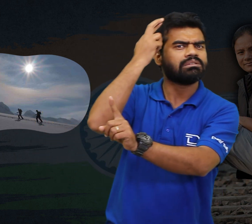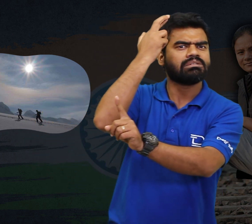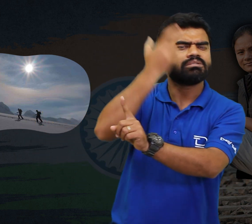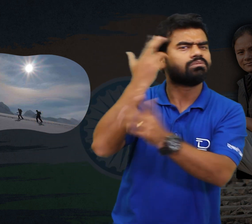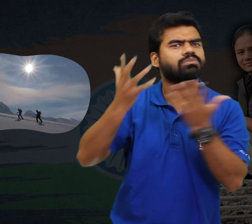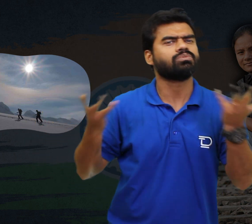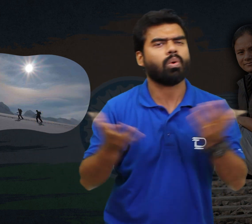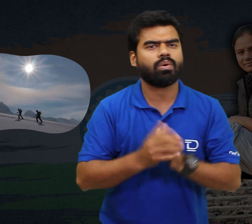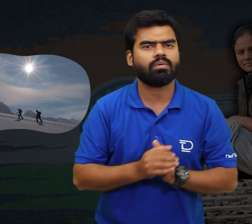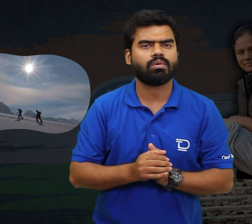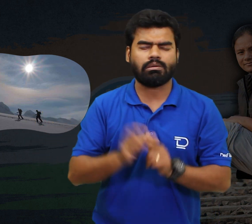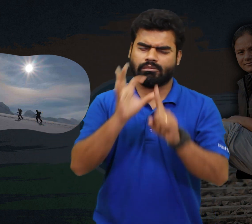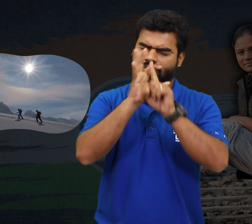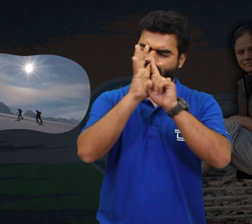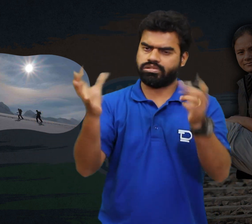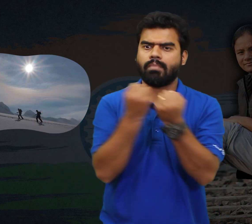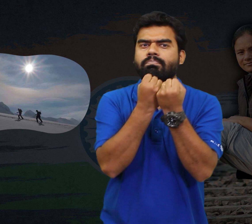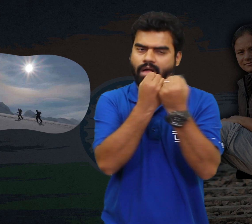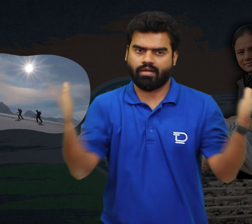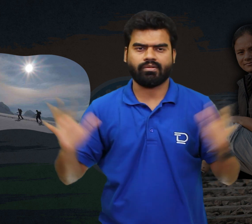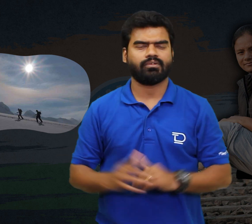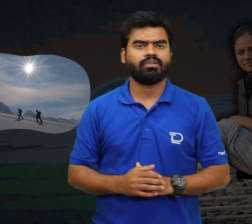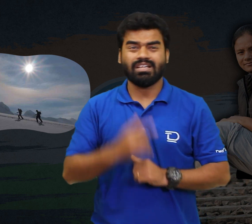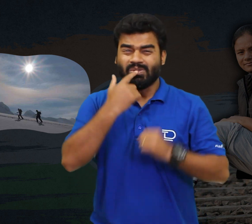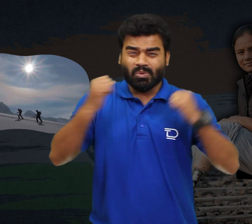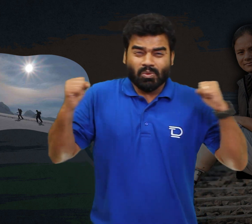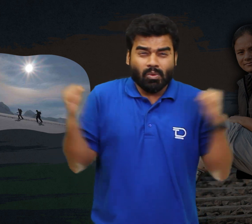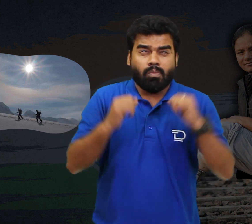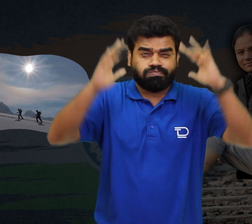and it is because there are so many dangers